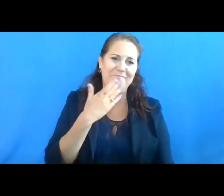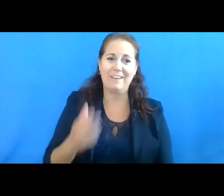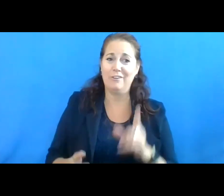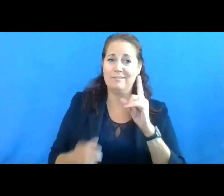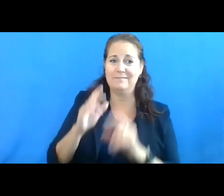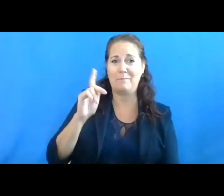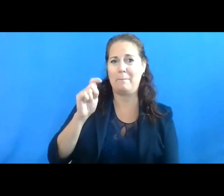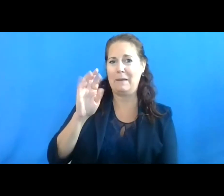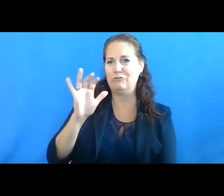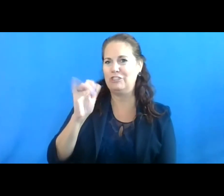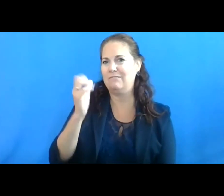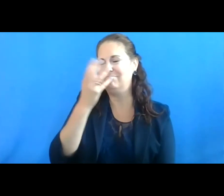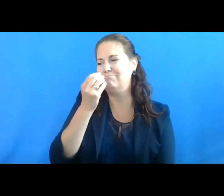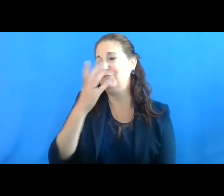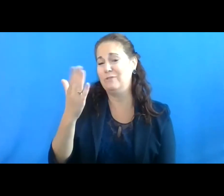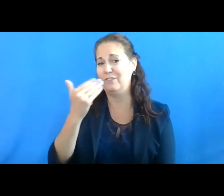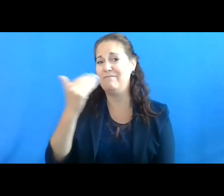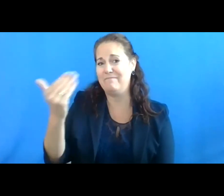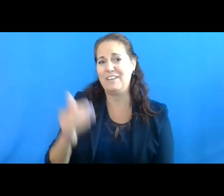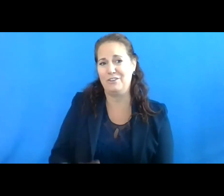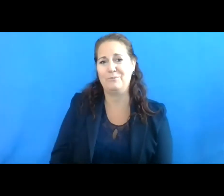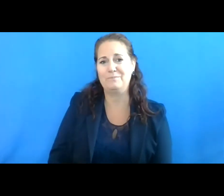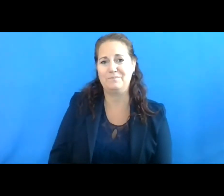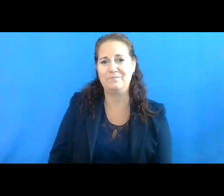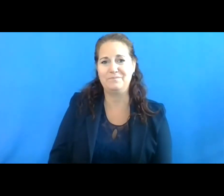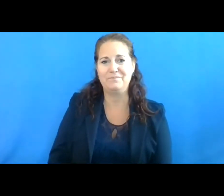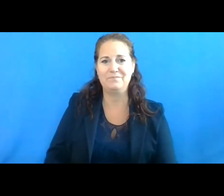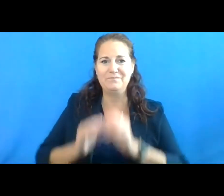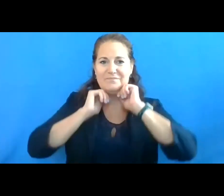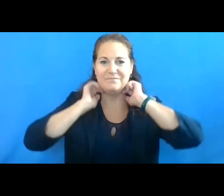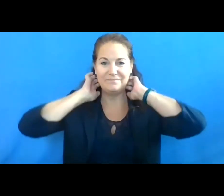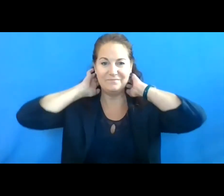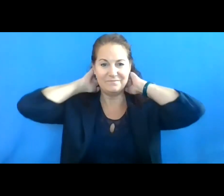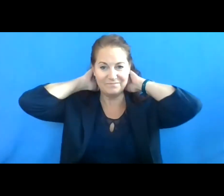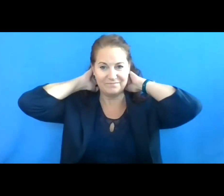Thank you. Patricia June Vickers: Beautiful.